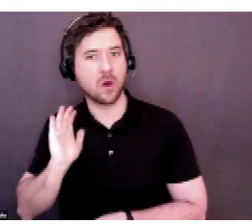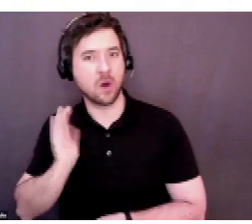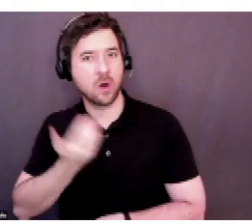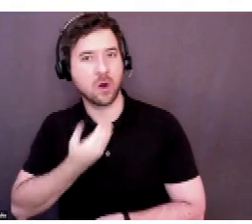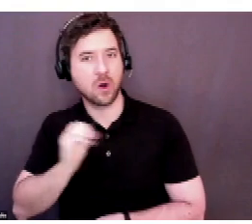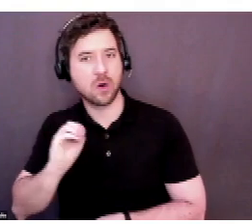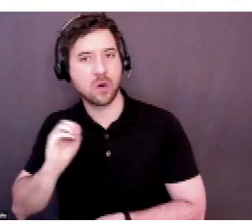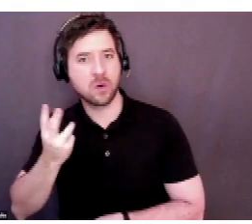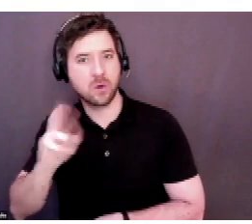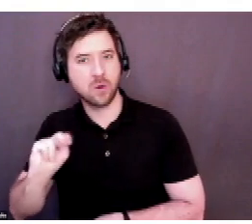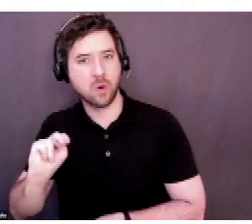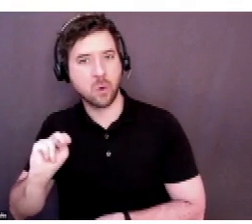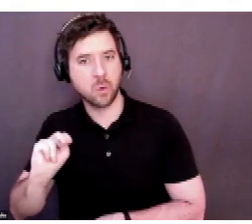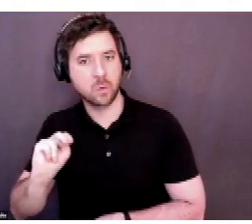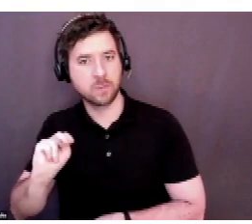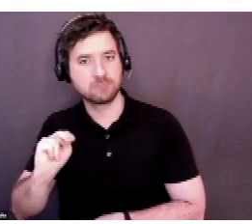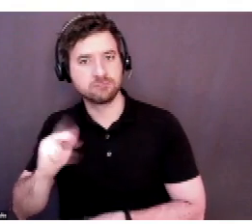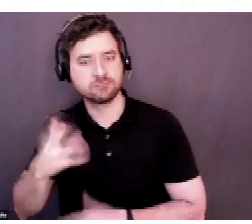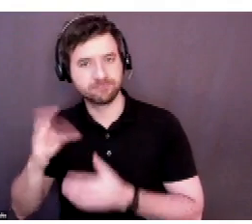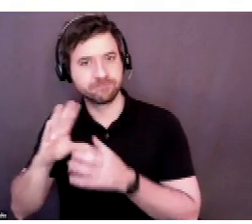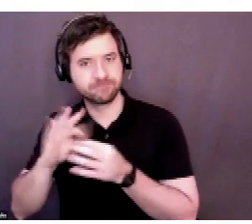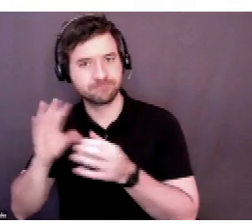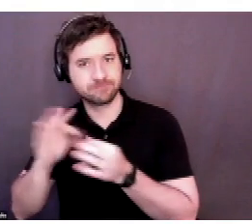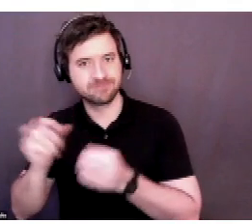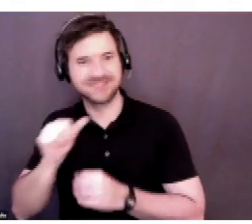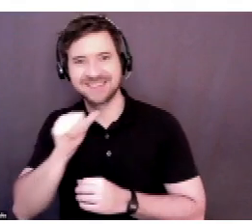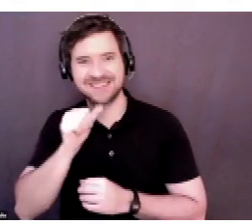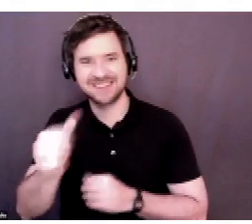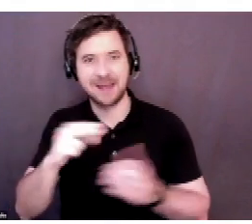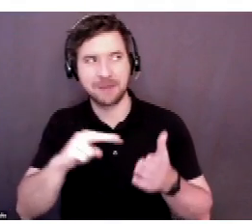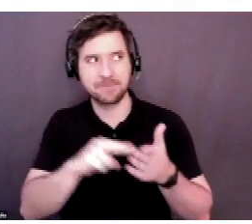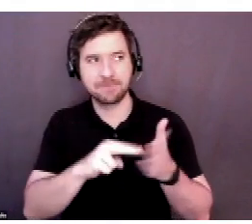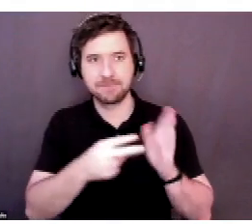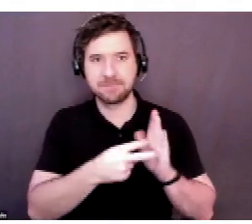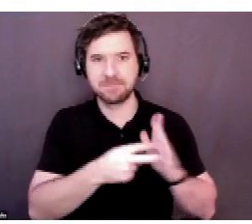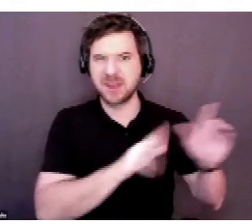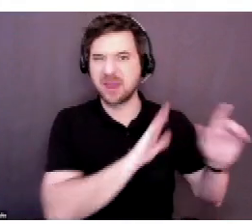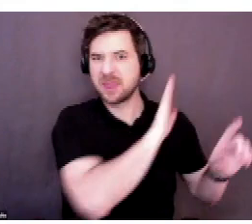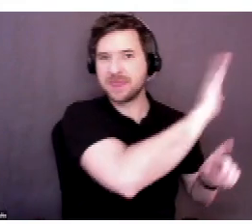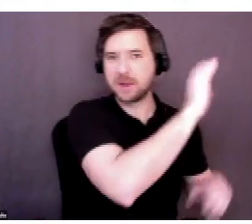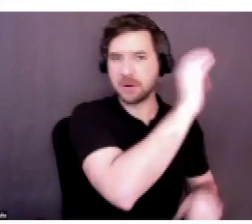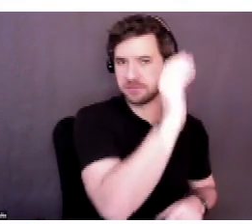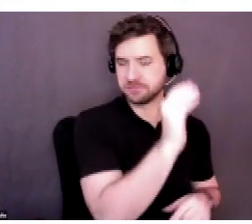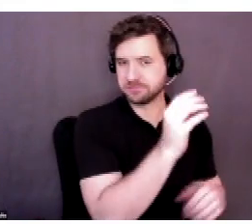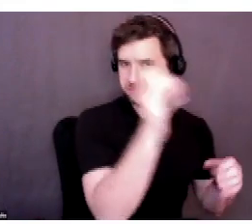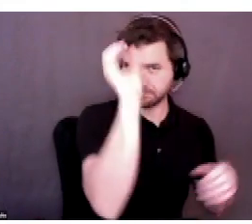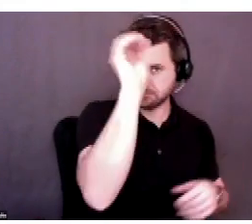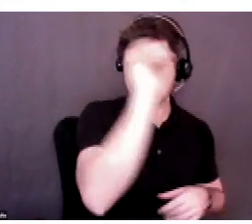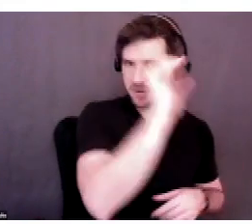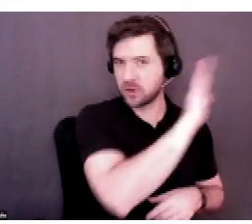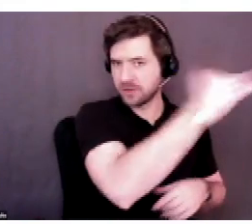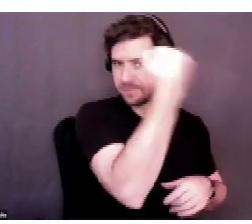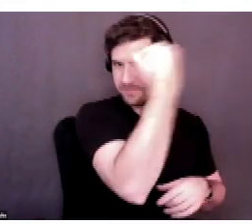a reflection of our funder real quick about language we acknowledge the diversity